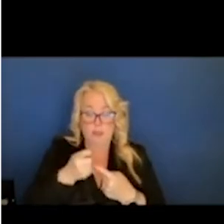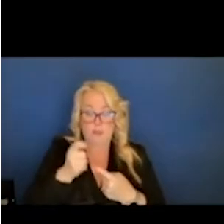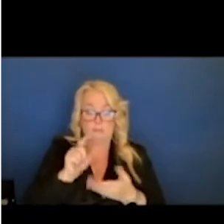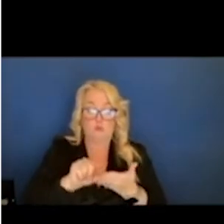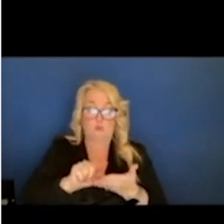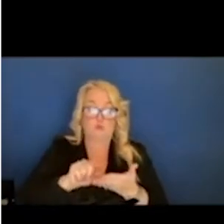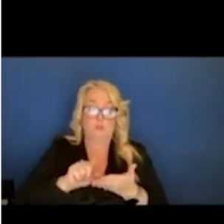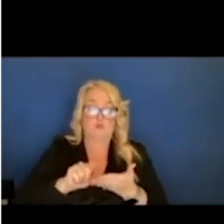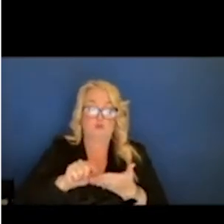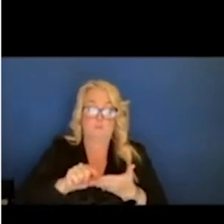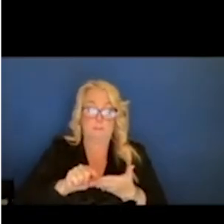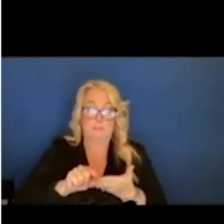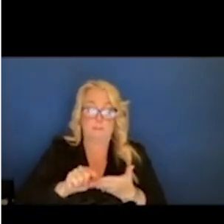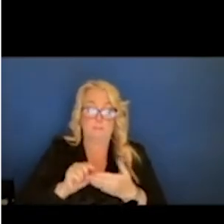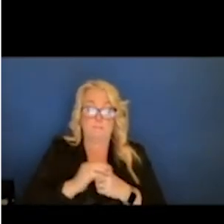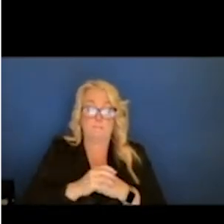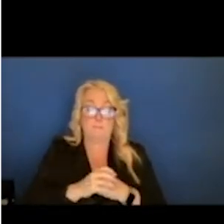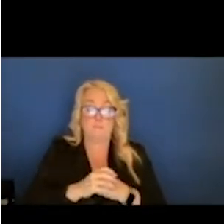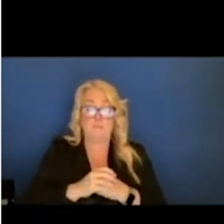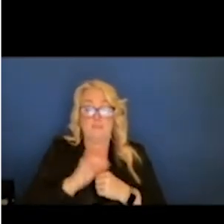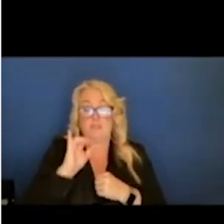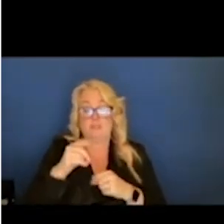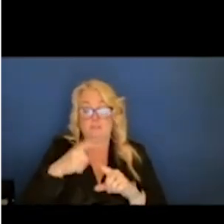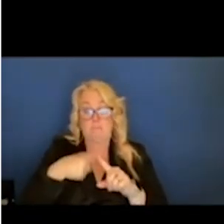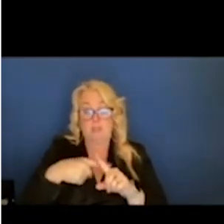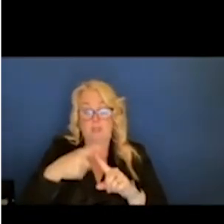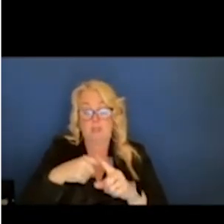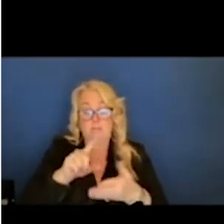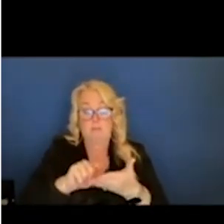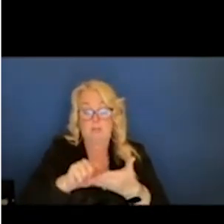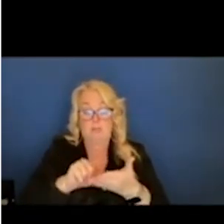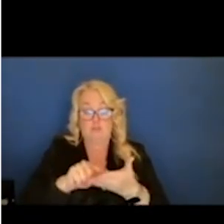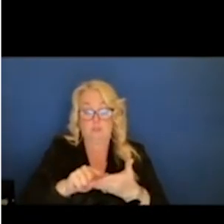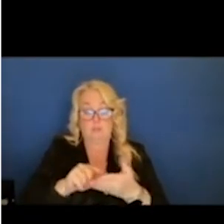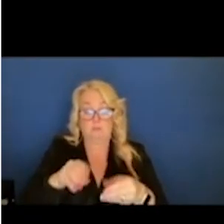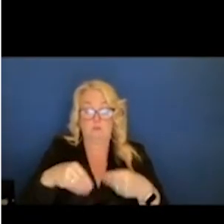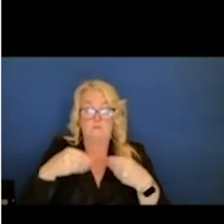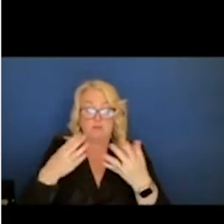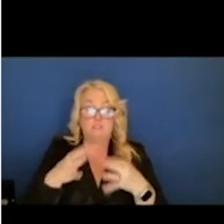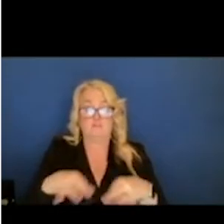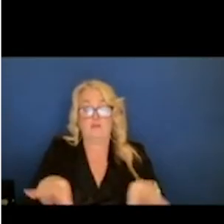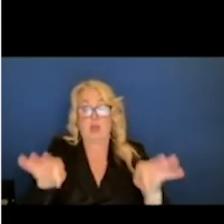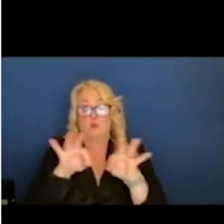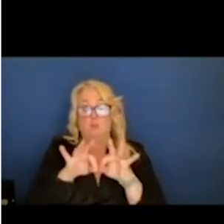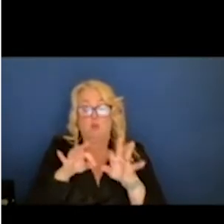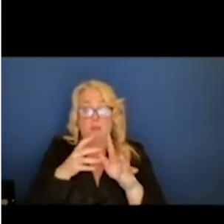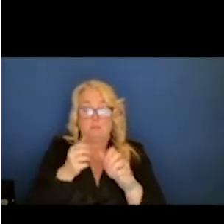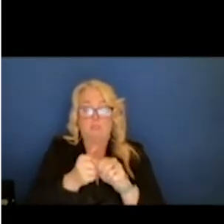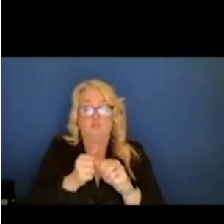to the New from NCRTM newsletter! This monthly publication delivers valuable updates directly